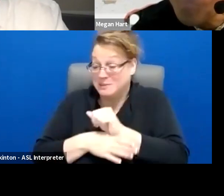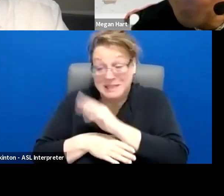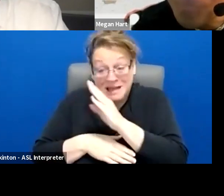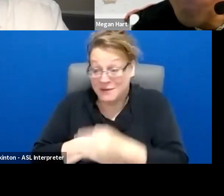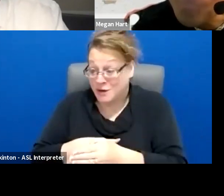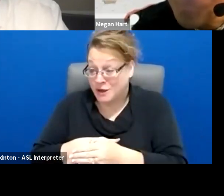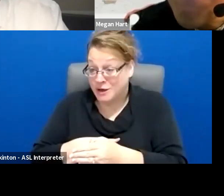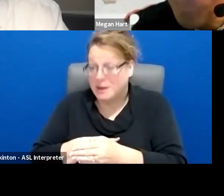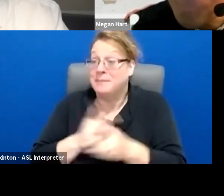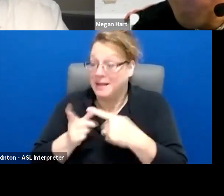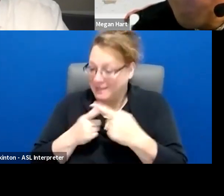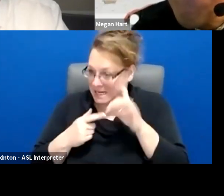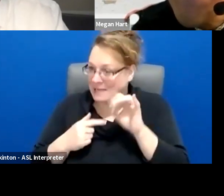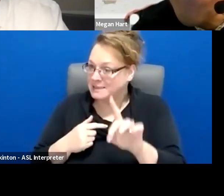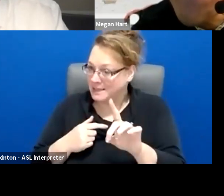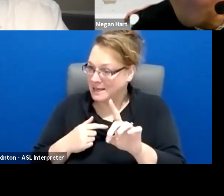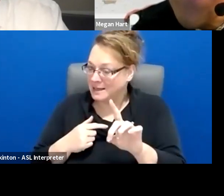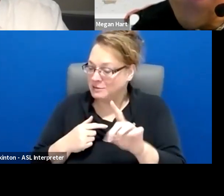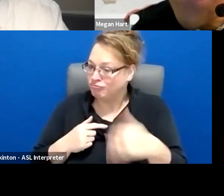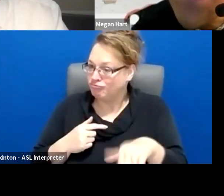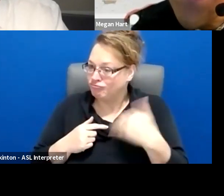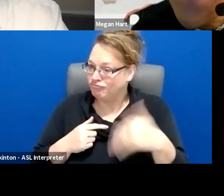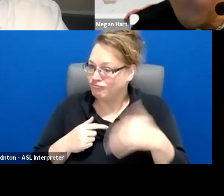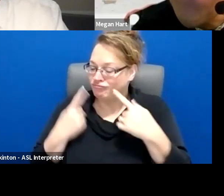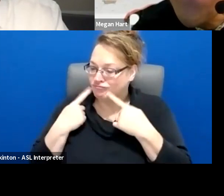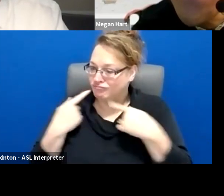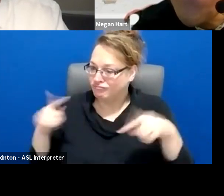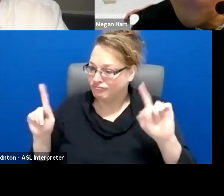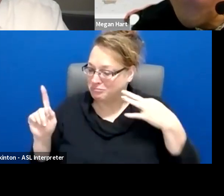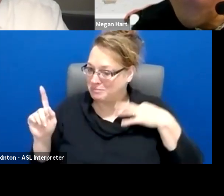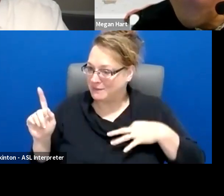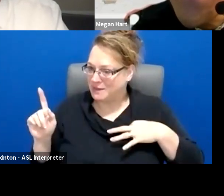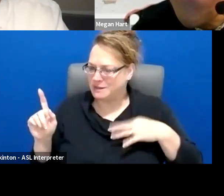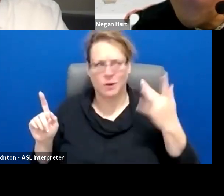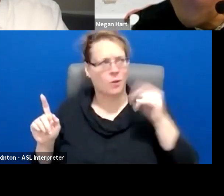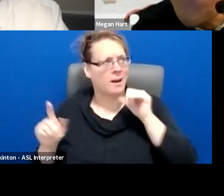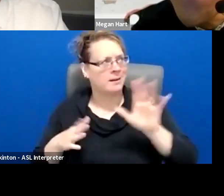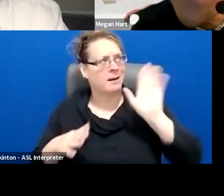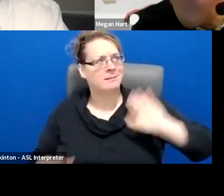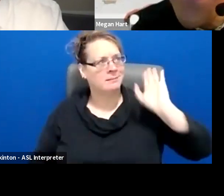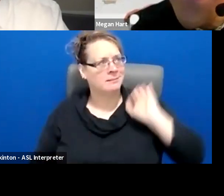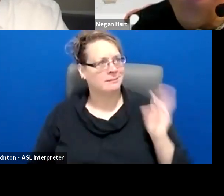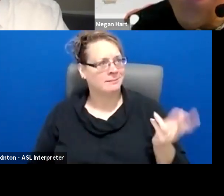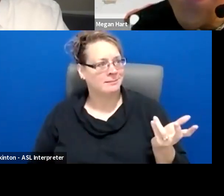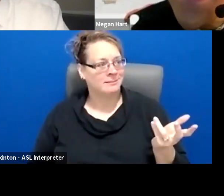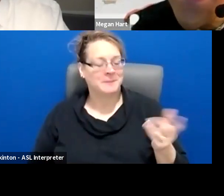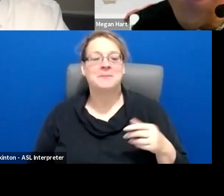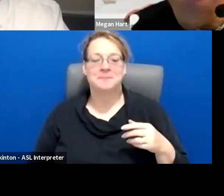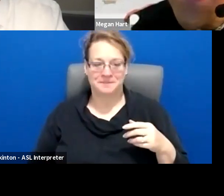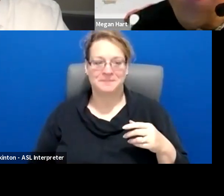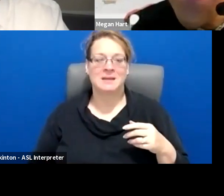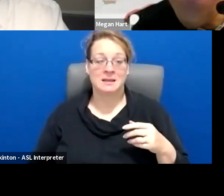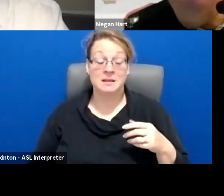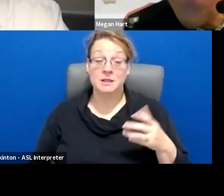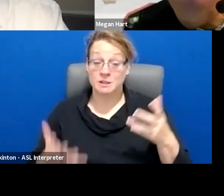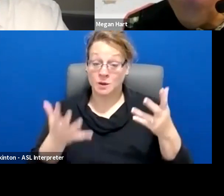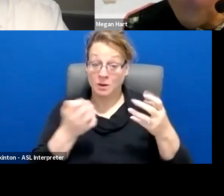I hear from people all of the time who had never employed people with disabilities.